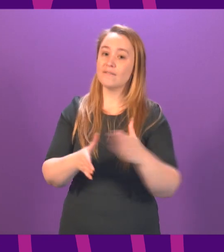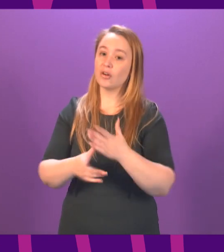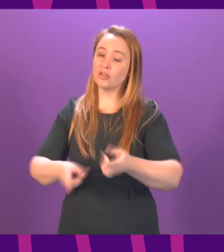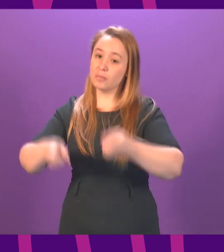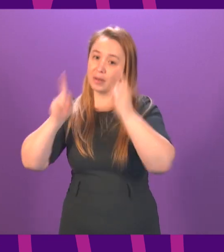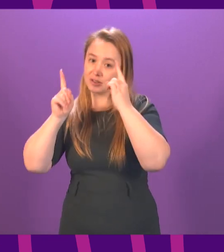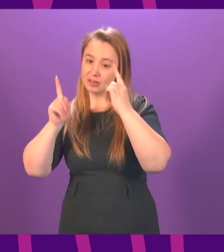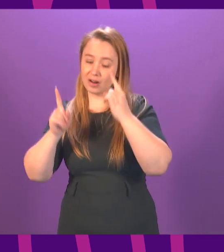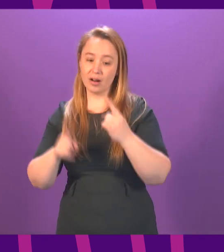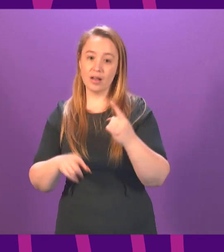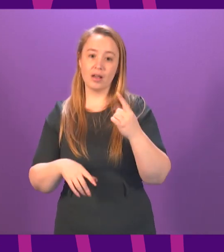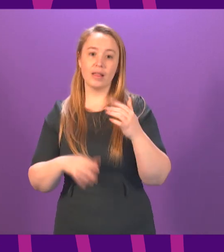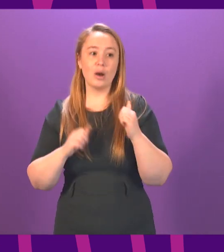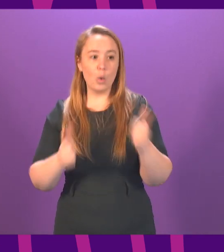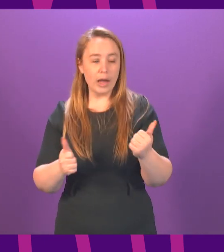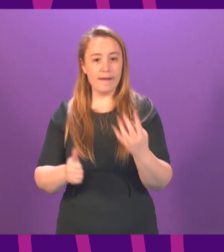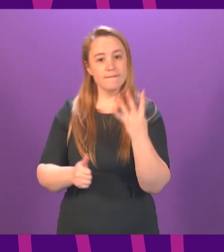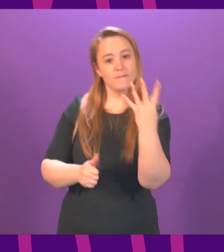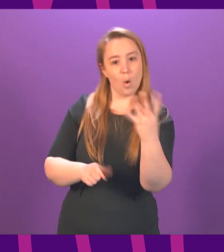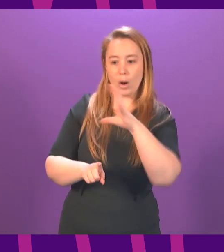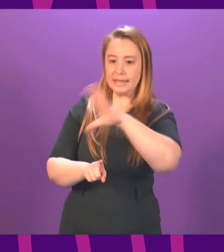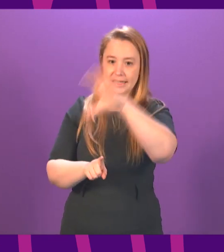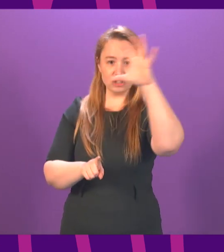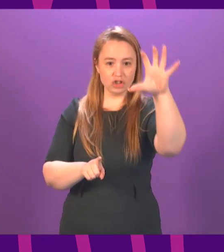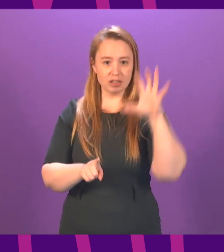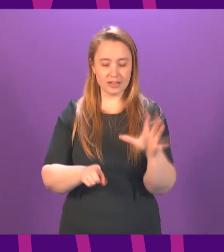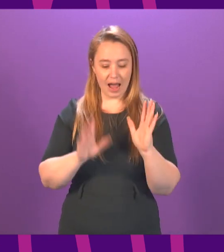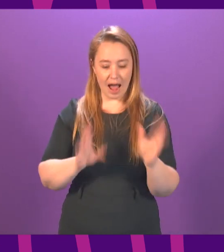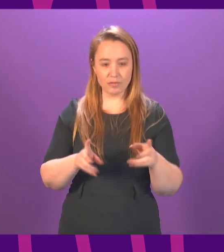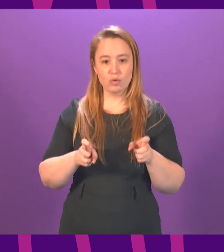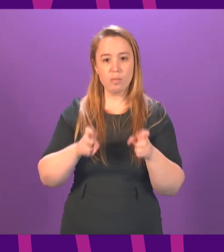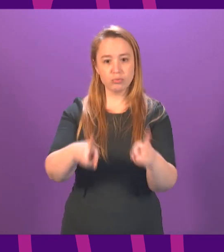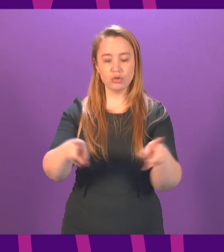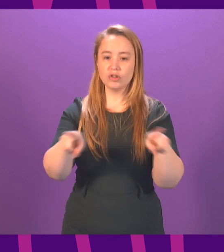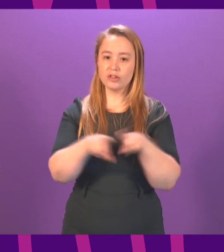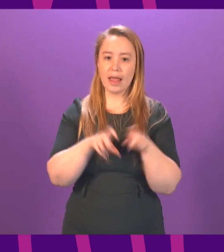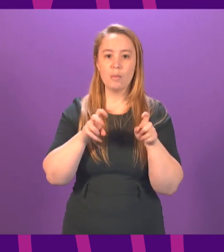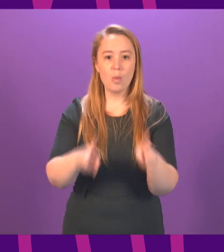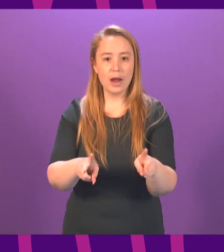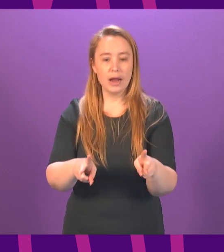the desire for a four-nations approach held us back, whether it was in locking down too